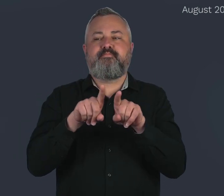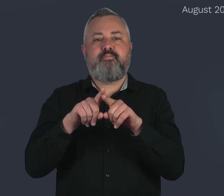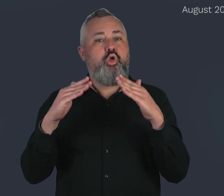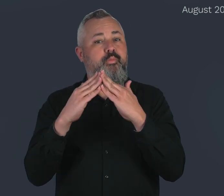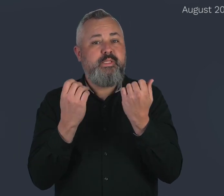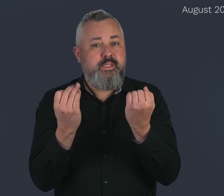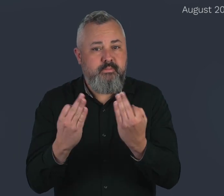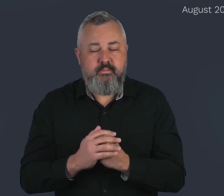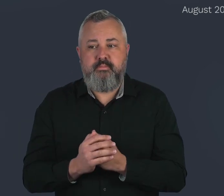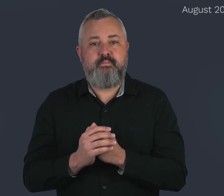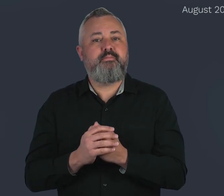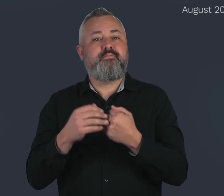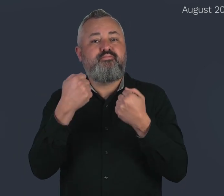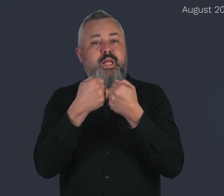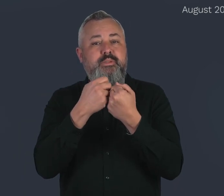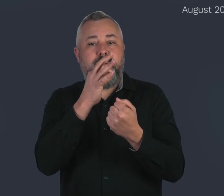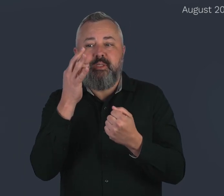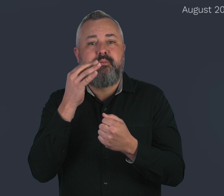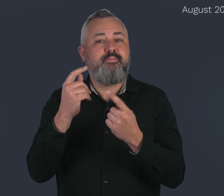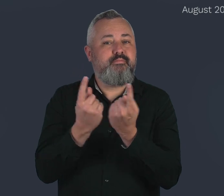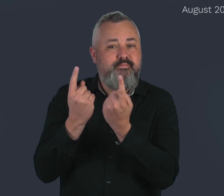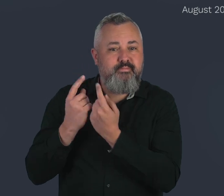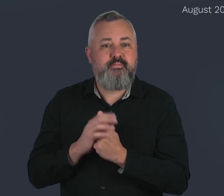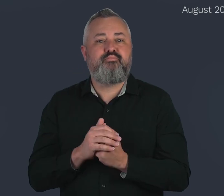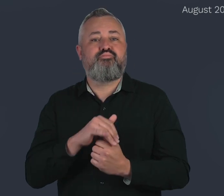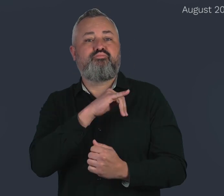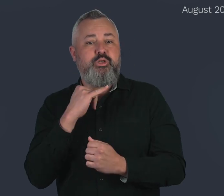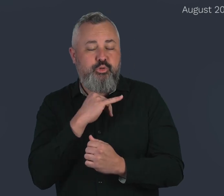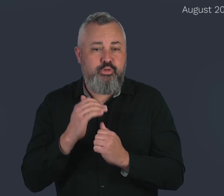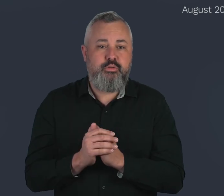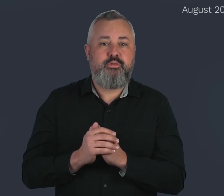including homelessness, cannabis use, the criminal justice system,